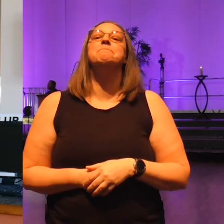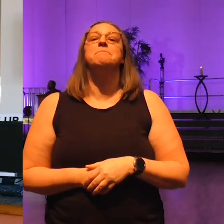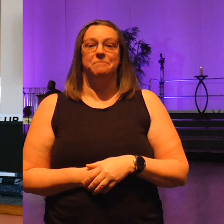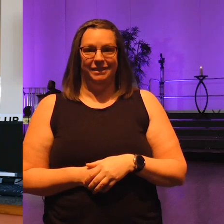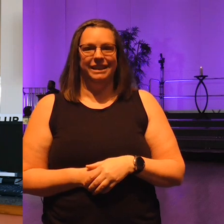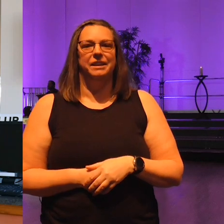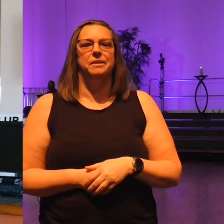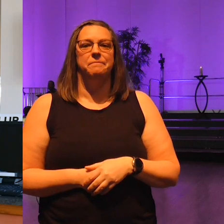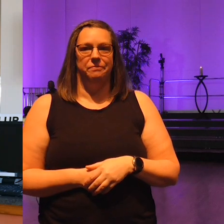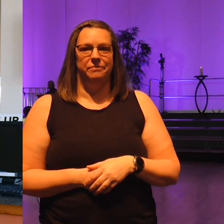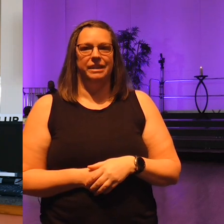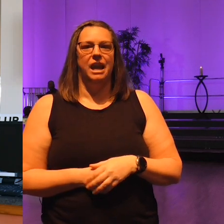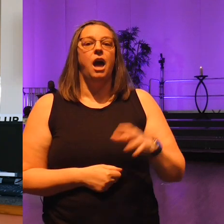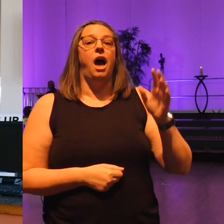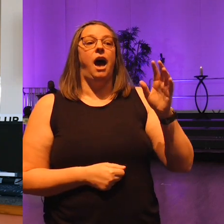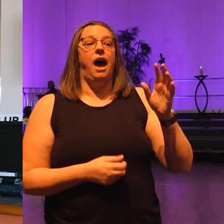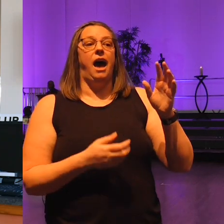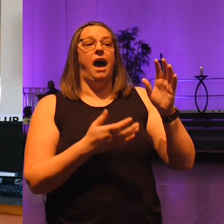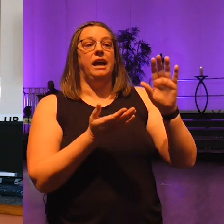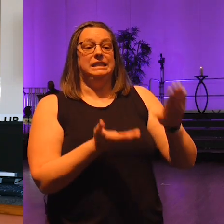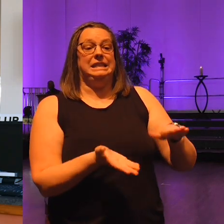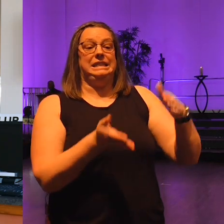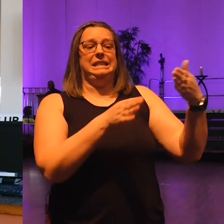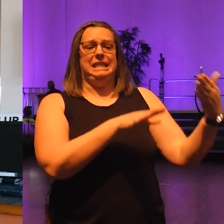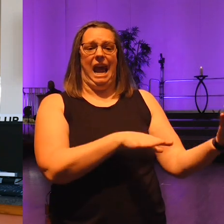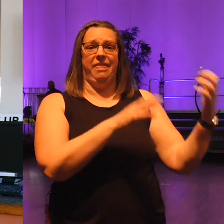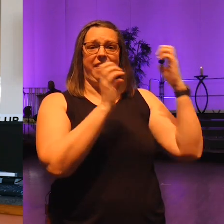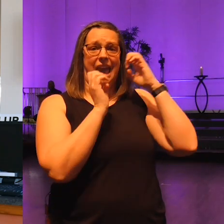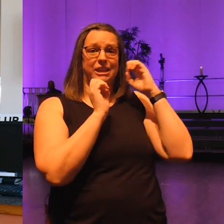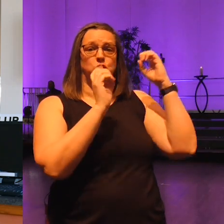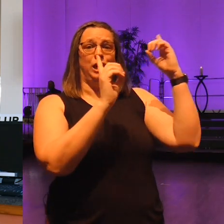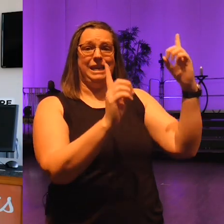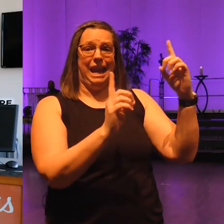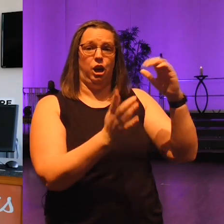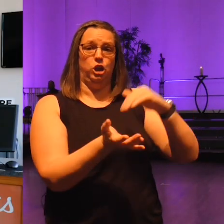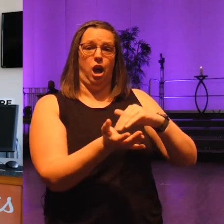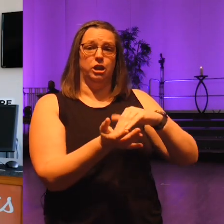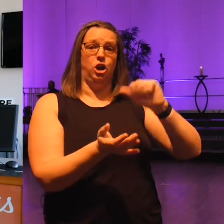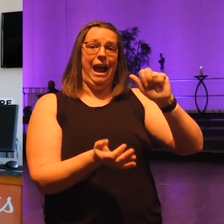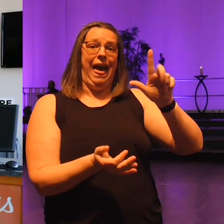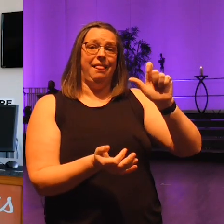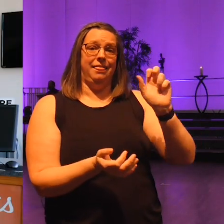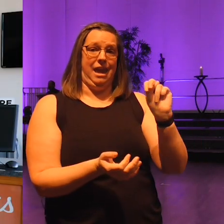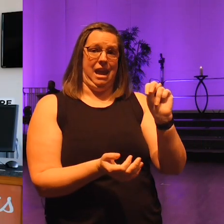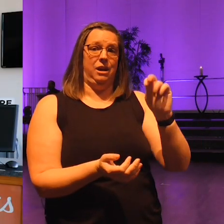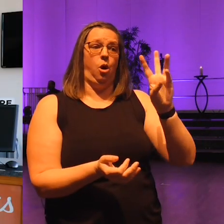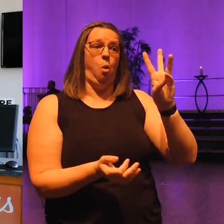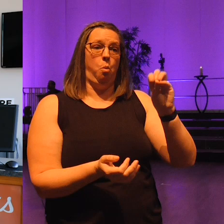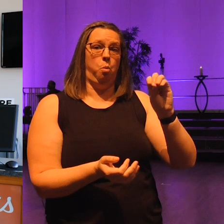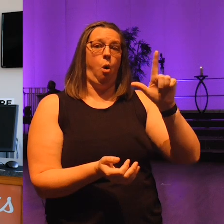death educator Dr Alan wolfelt will be here in April he will help us understand our grief